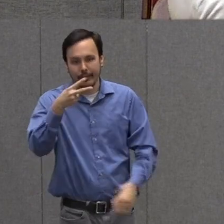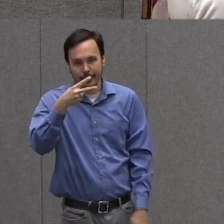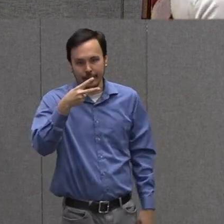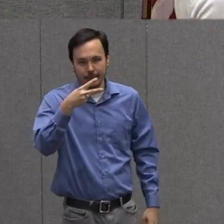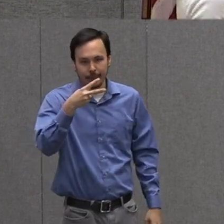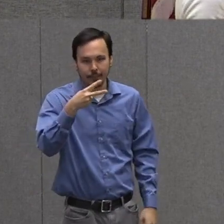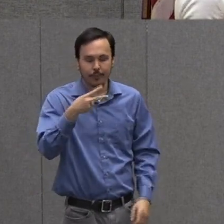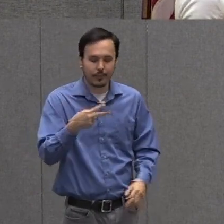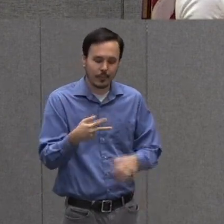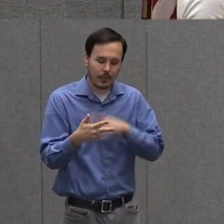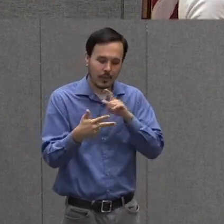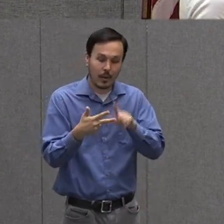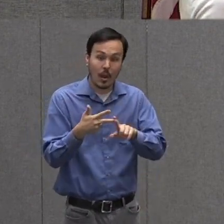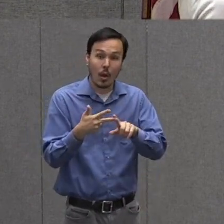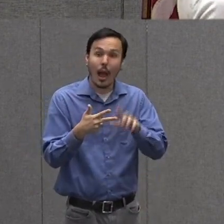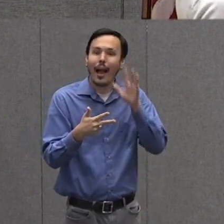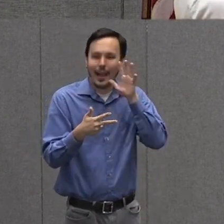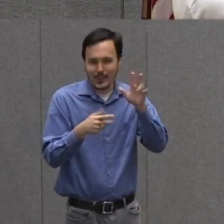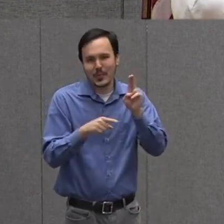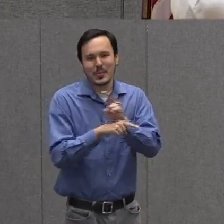I'm going to use the word volunteer, of course.